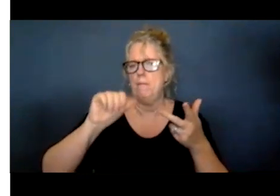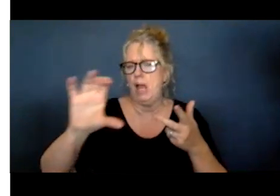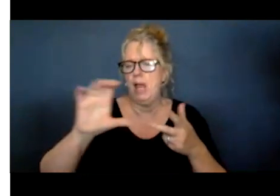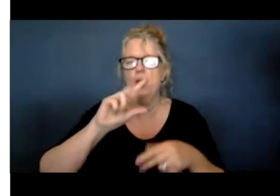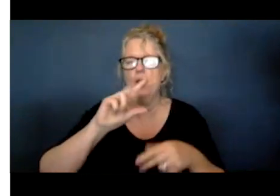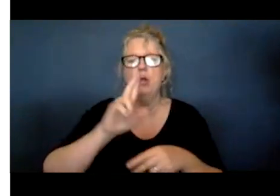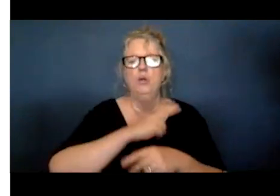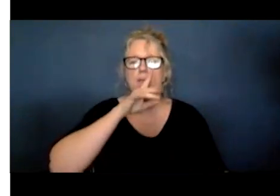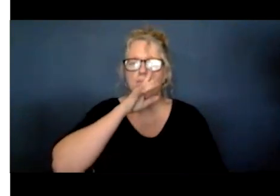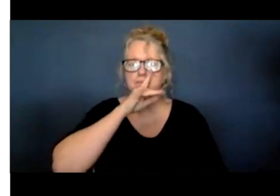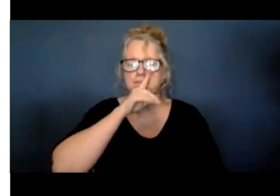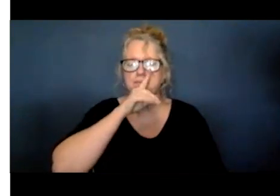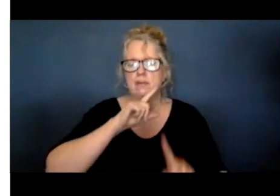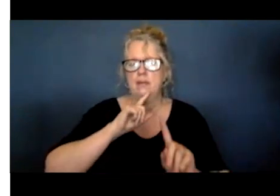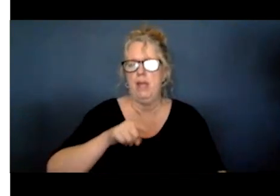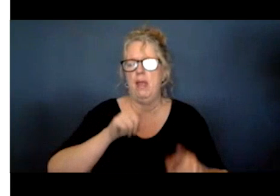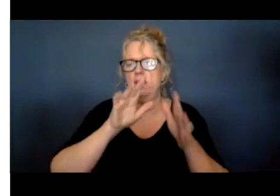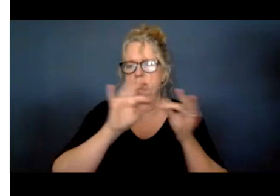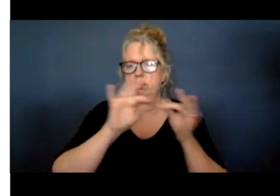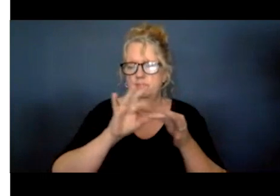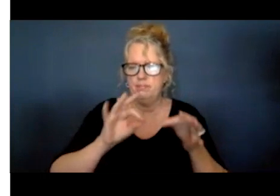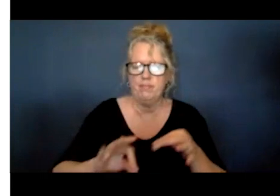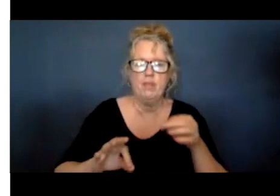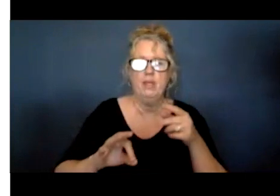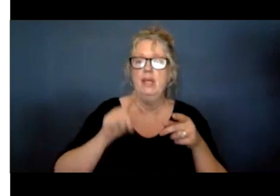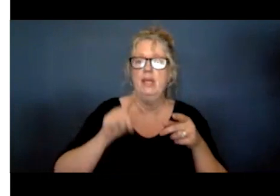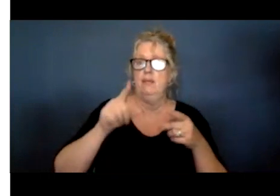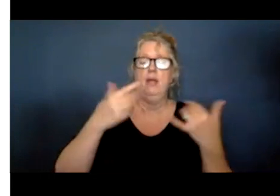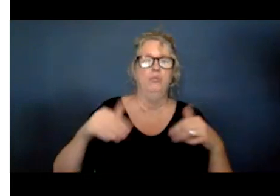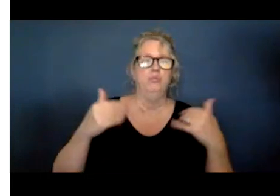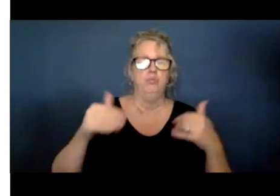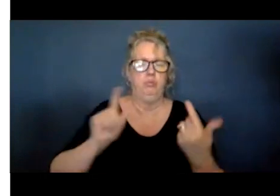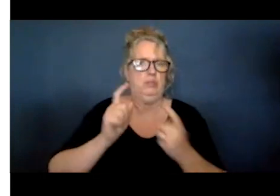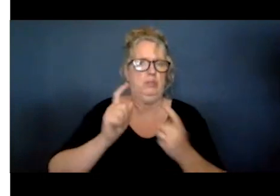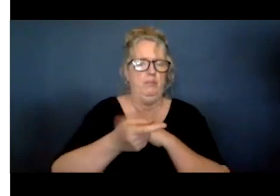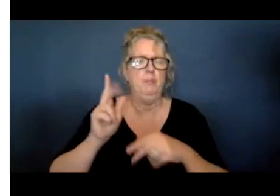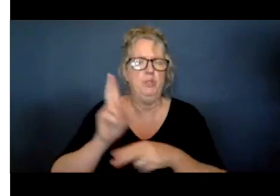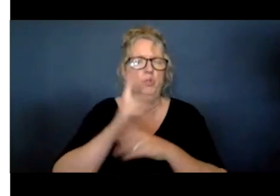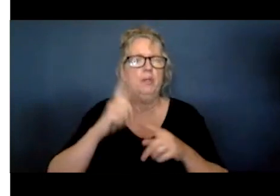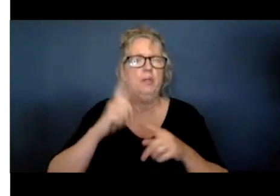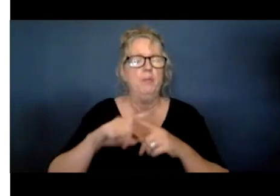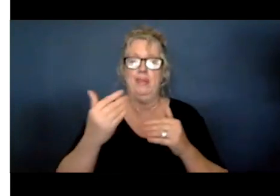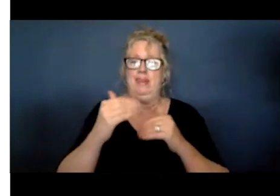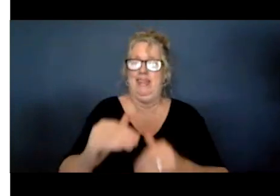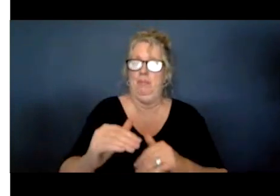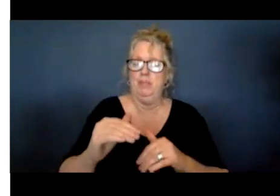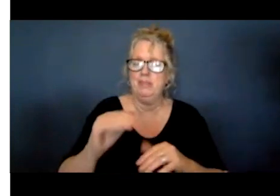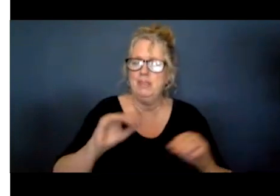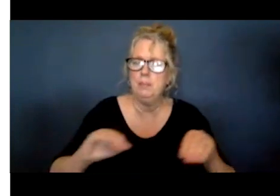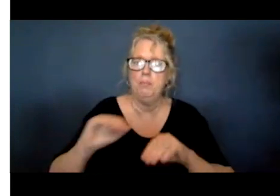voice commands. This is transformative for users with limited mobility, allowing for hands-free